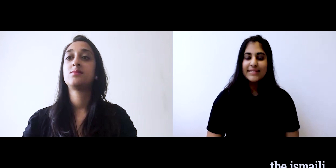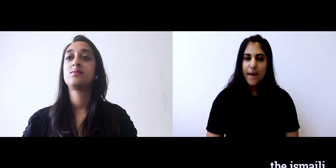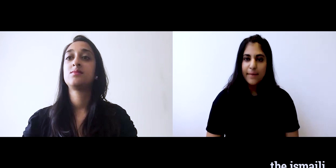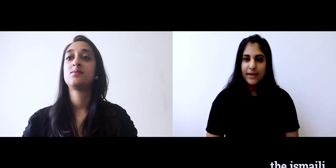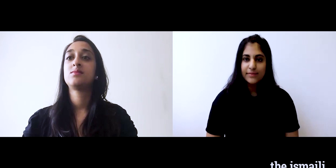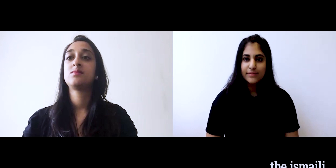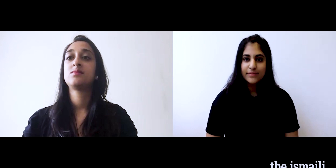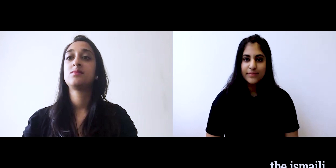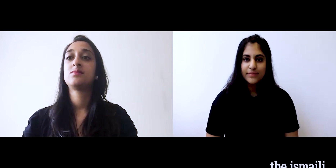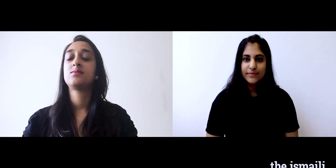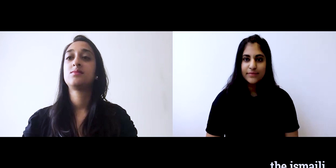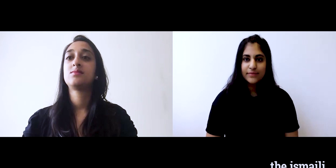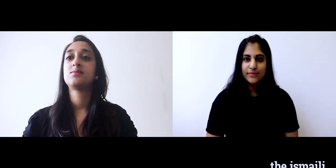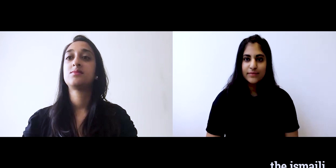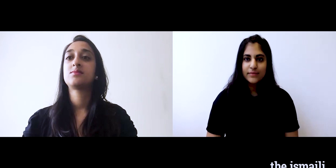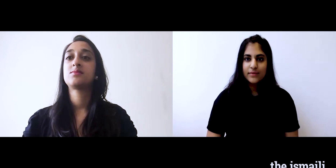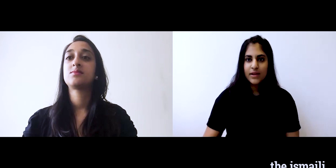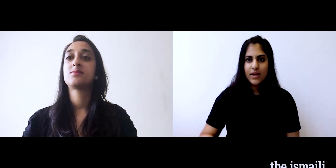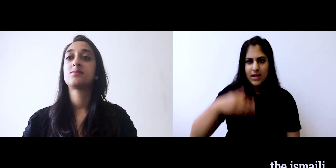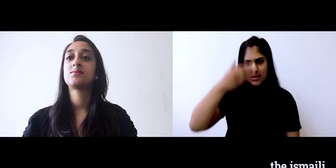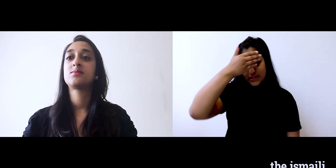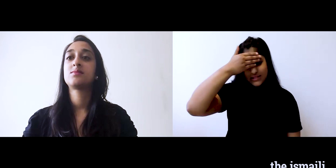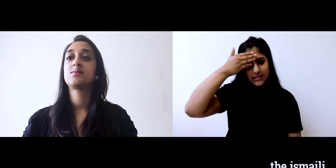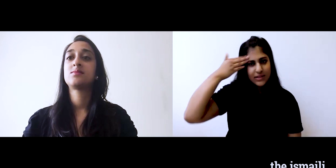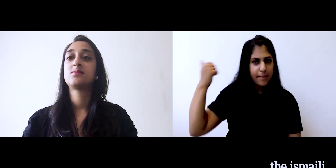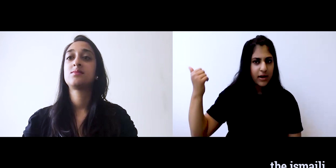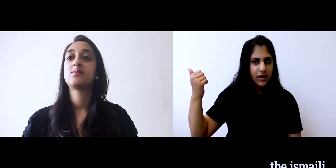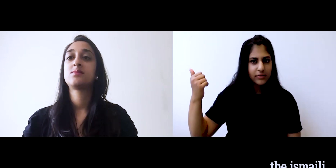Summer